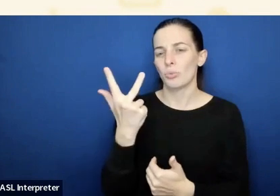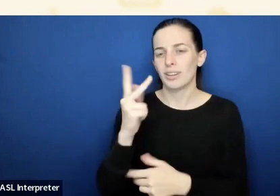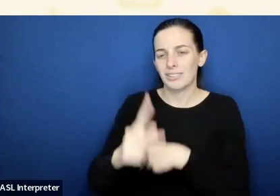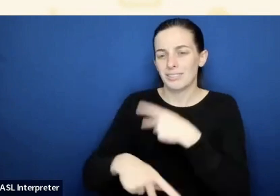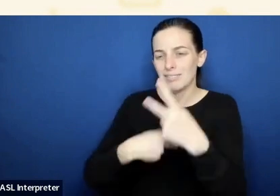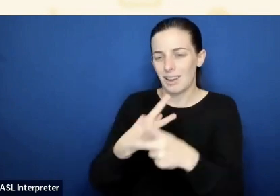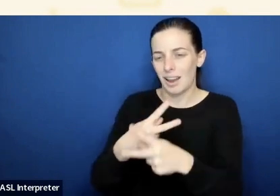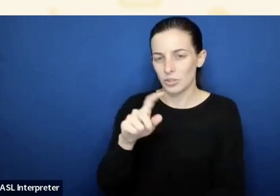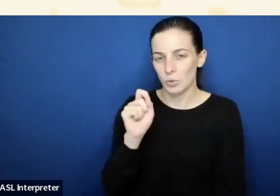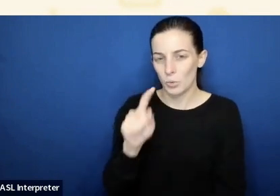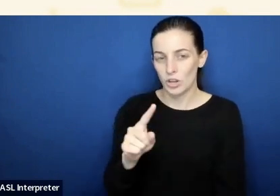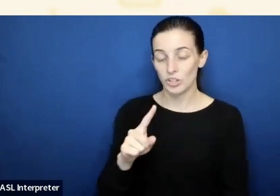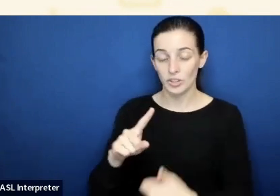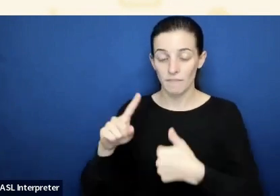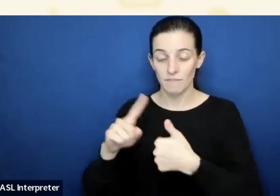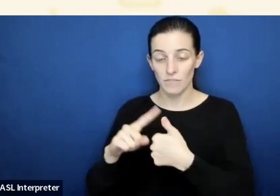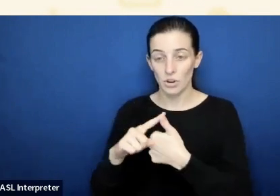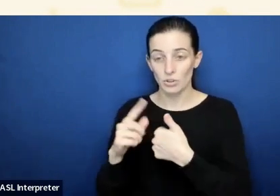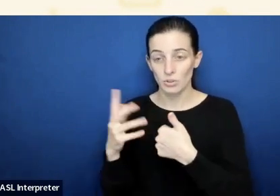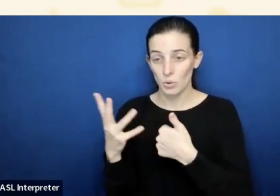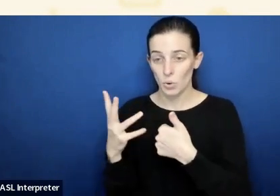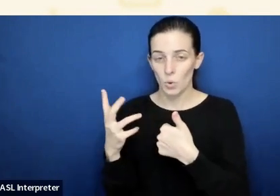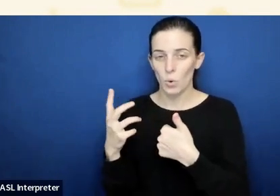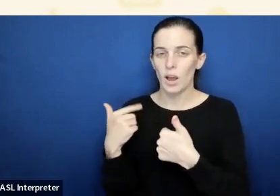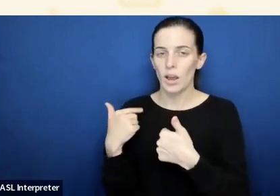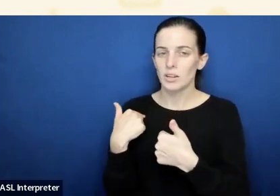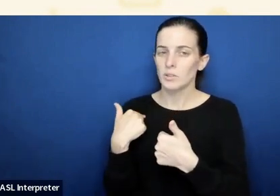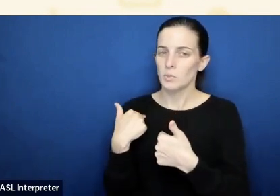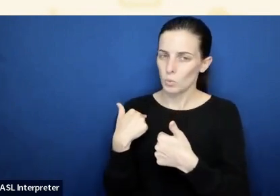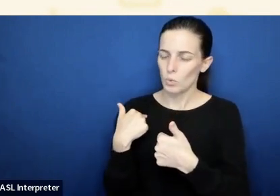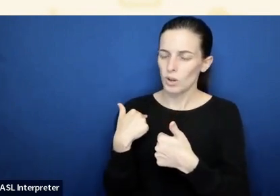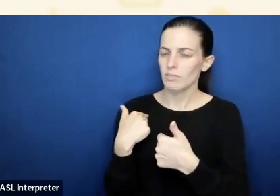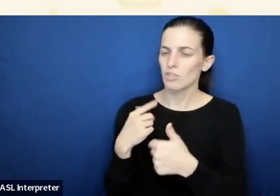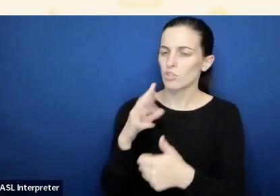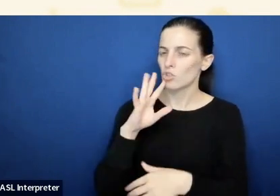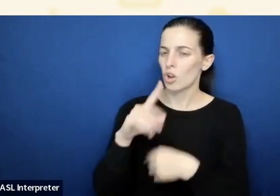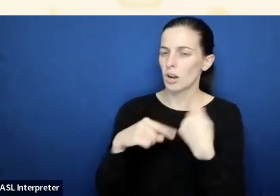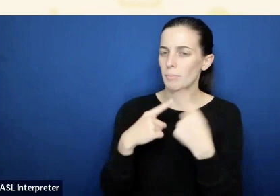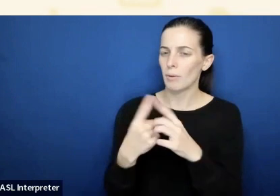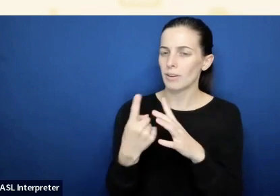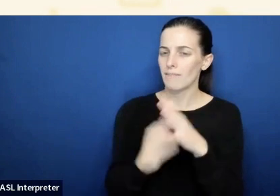First, we will unravel the enigma of invisible illness and chronic disabilities.